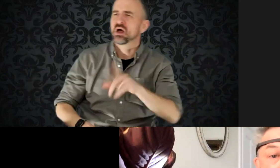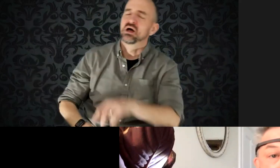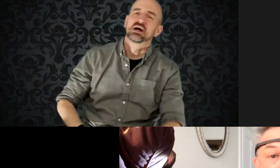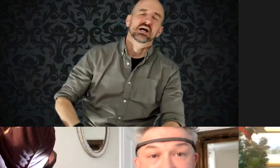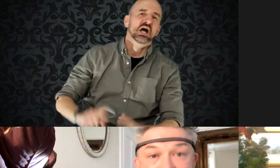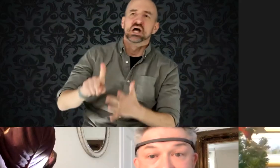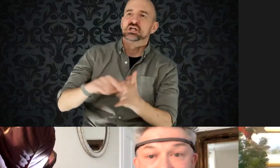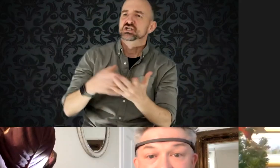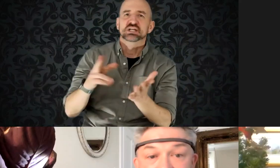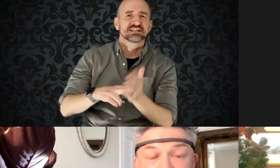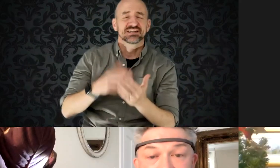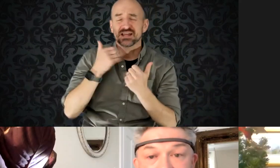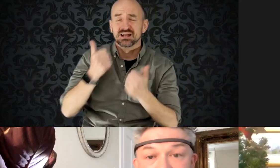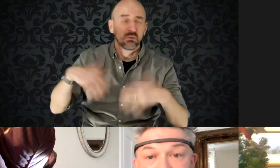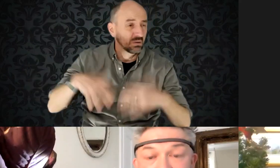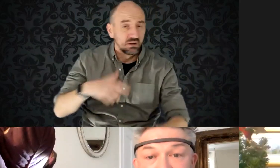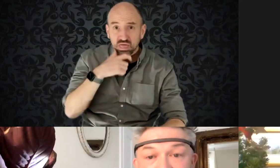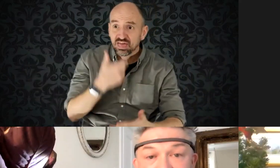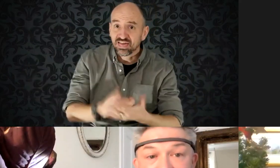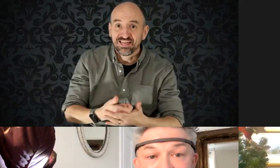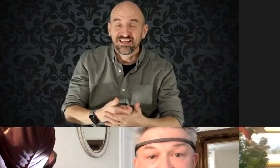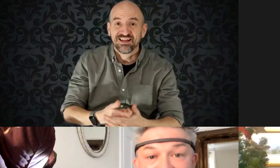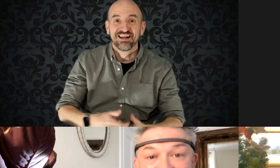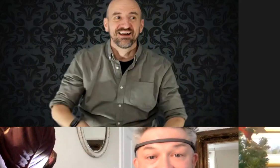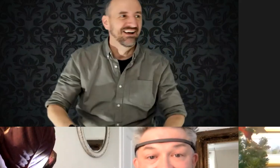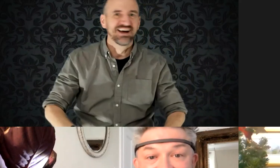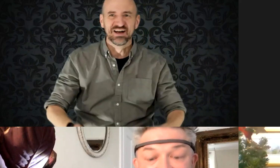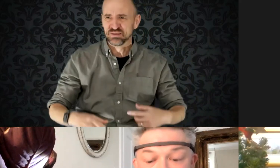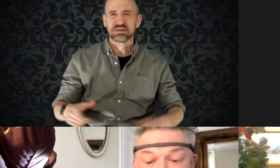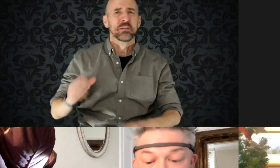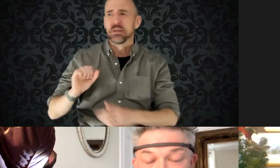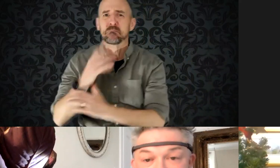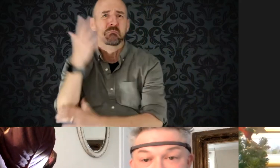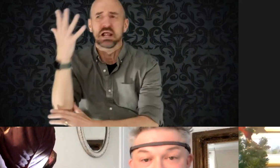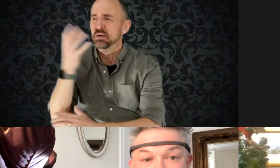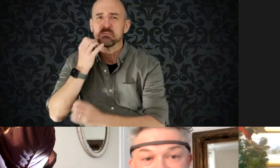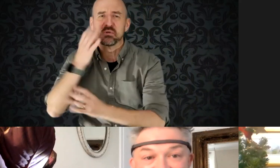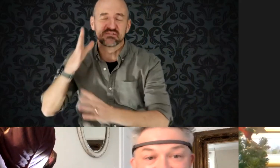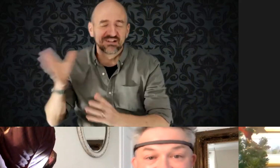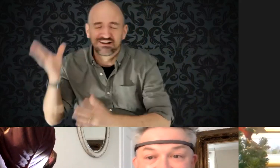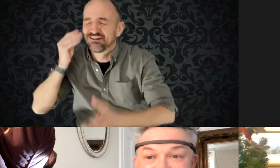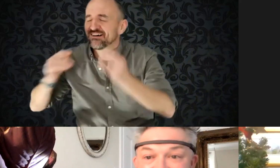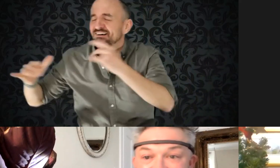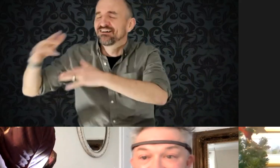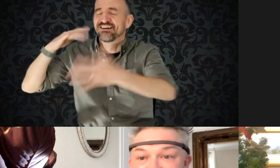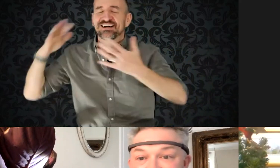researching how we can put everything into one backpack, that you can put on and engage with nature in this